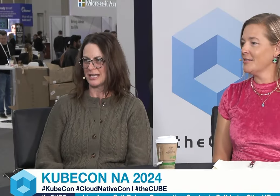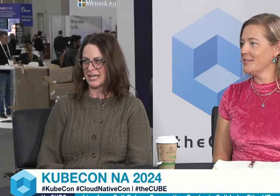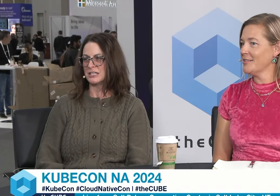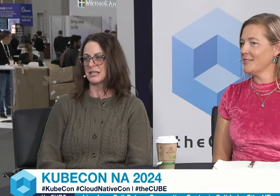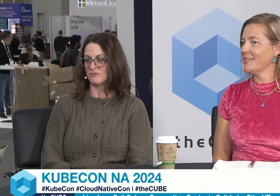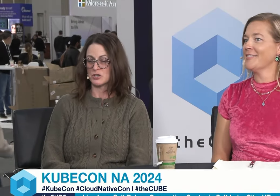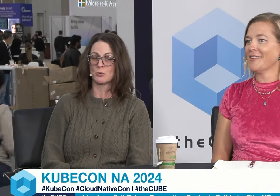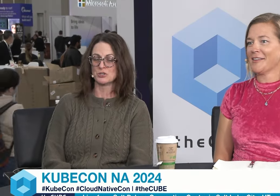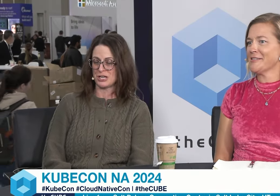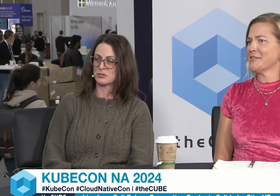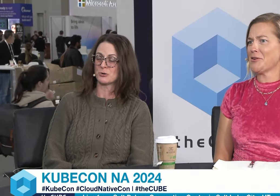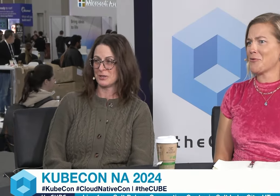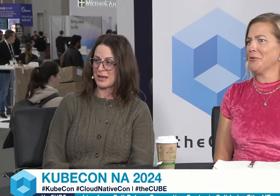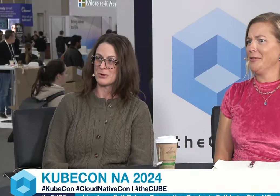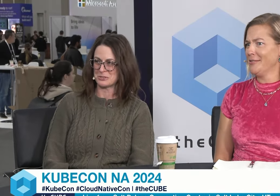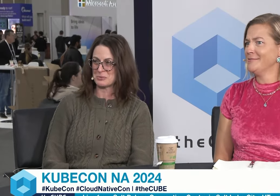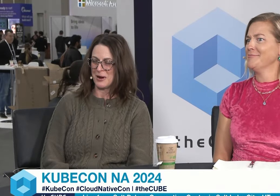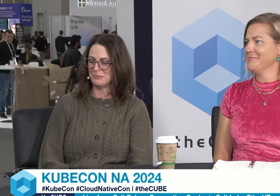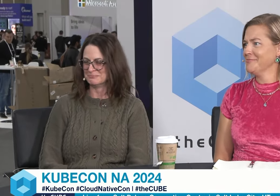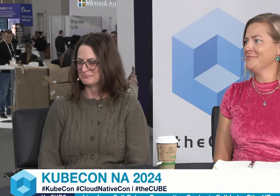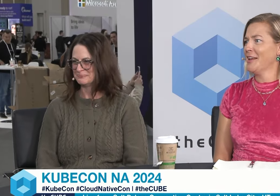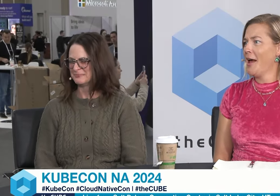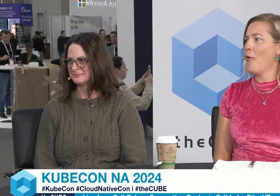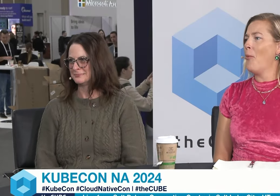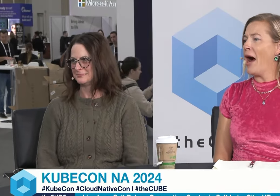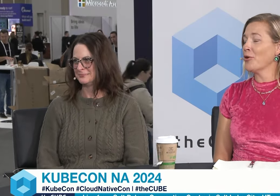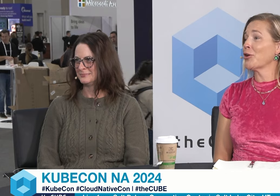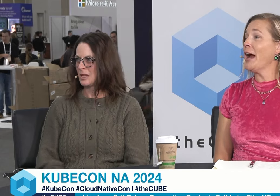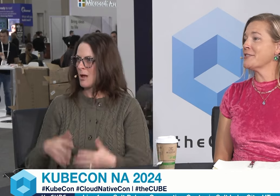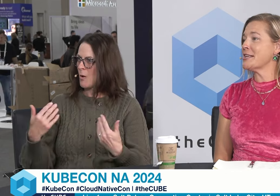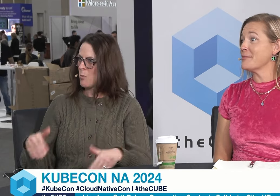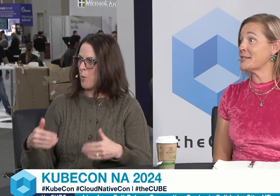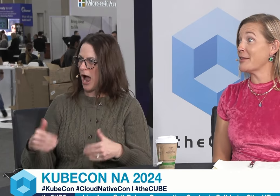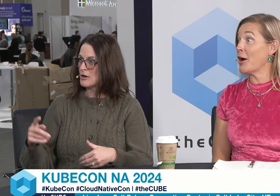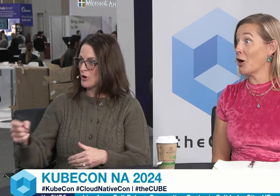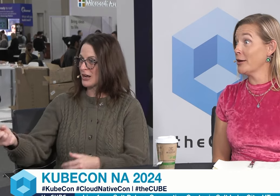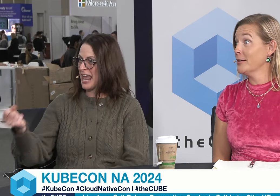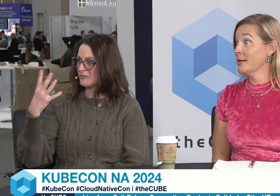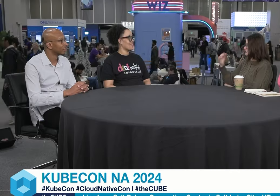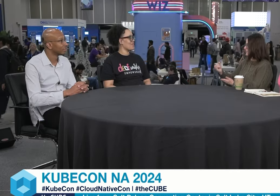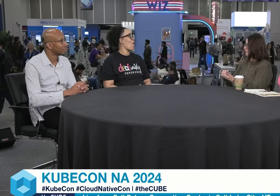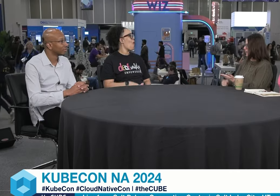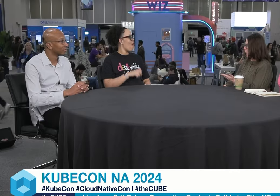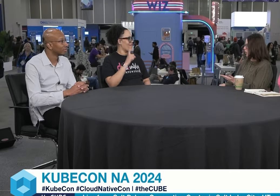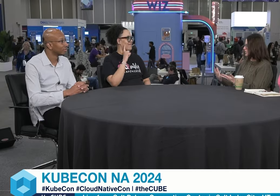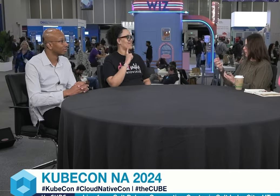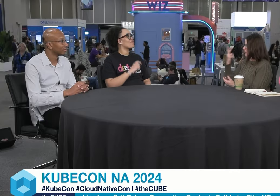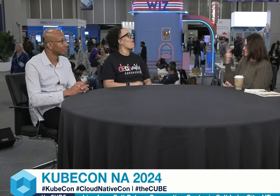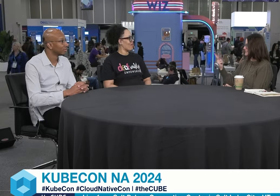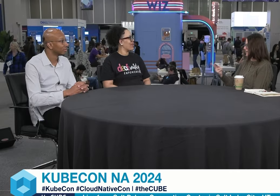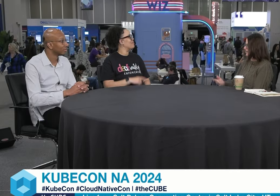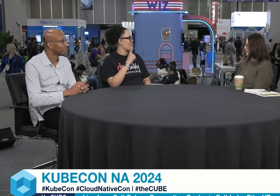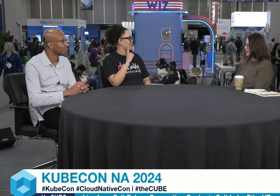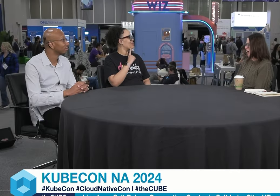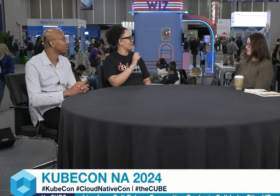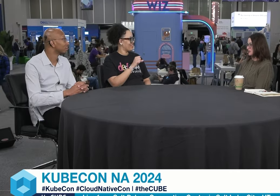teaching the kids in visual gestural language as well. Wow. You're going to have to send me some of the art. I want to see. We'll do a little-